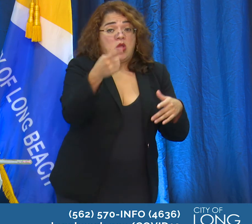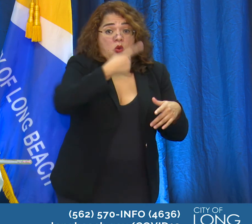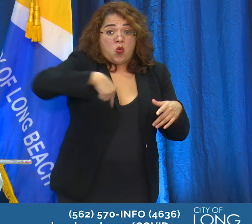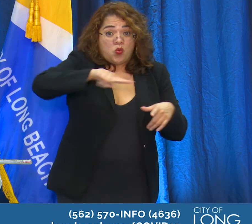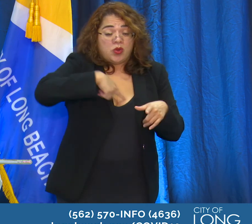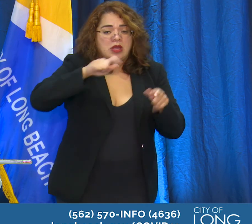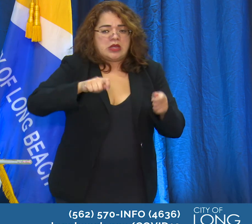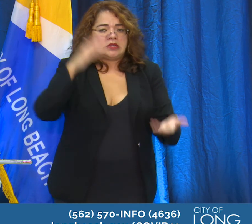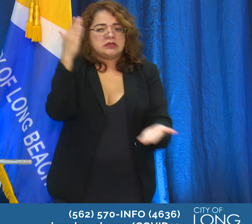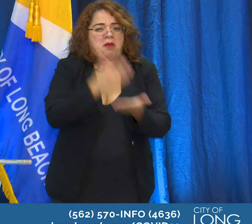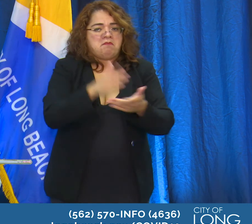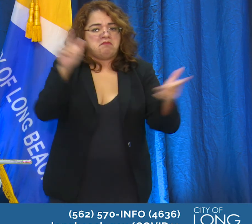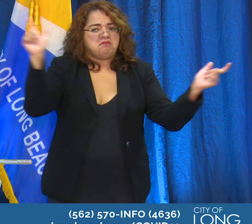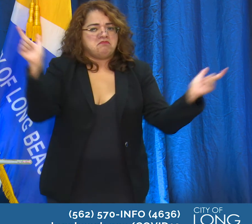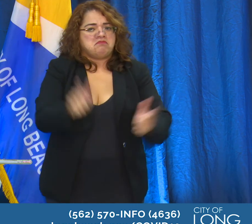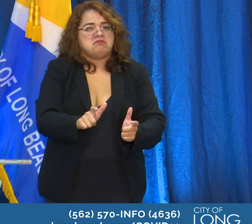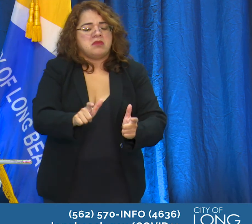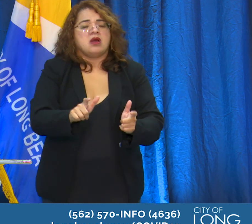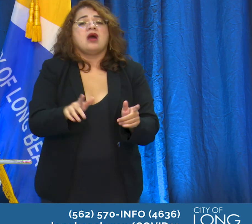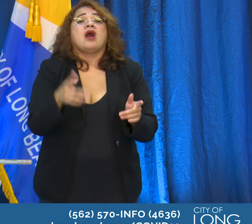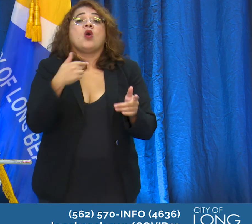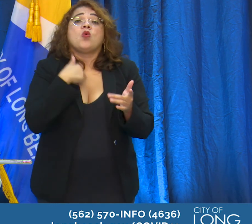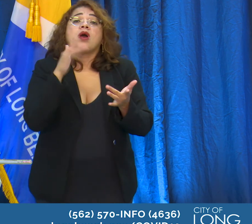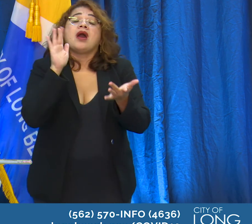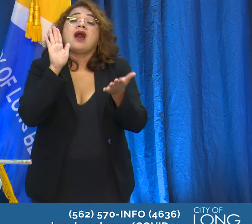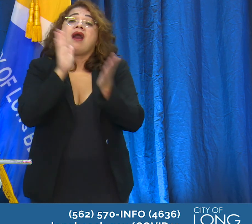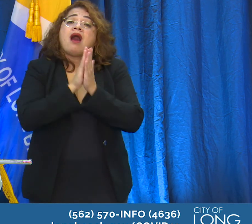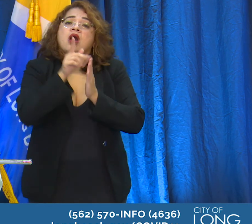If we're asking you for your contacts, we are asking you to please provide them